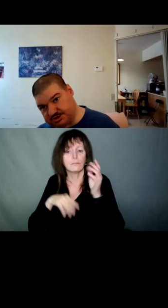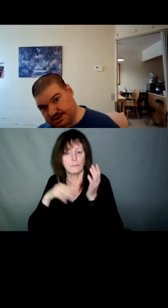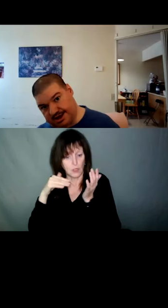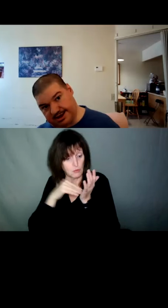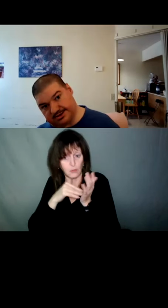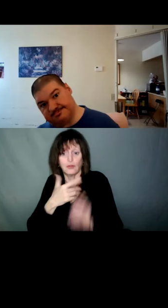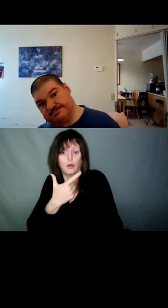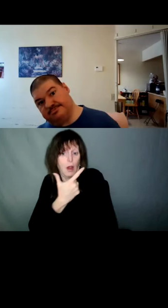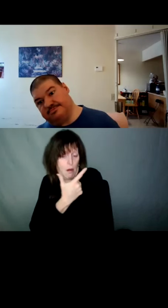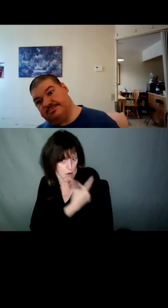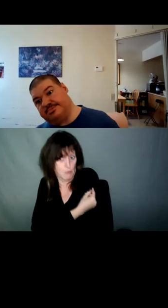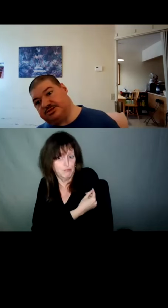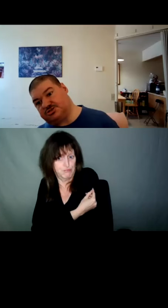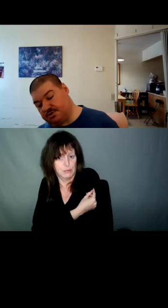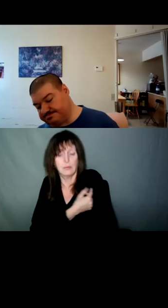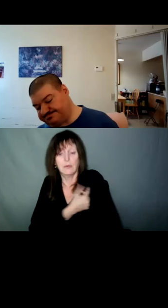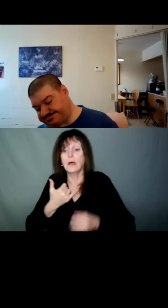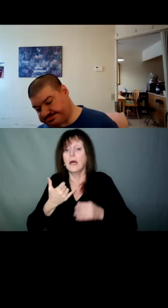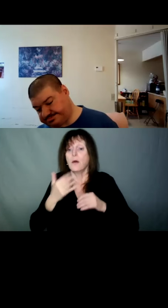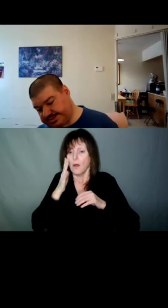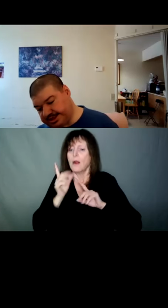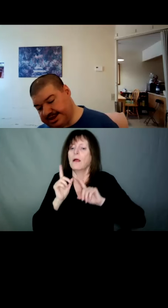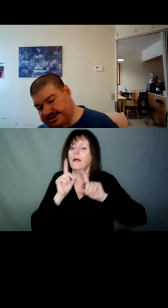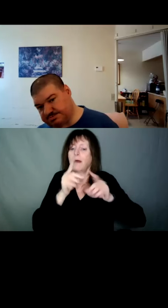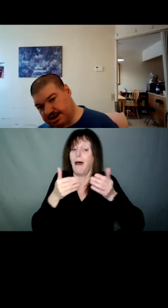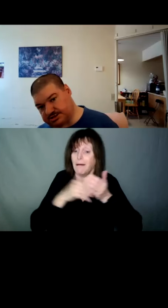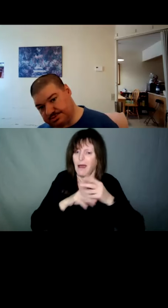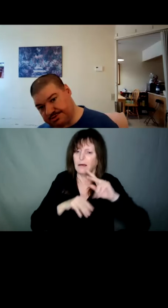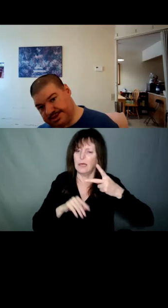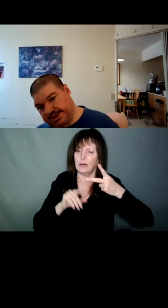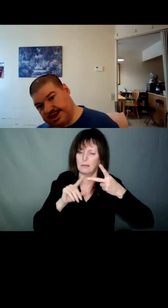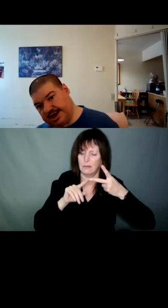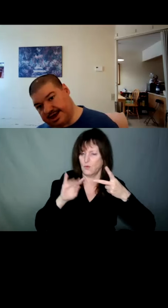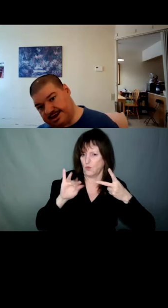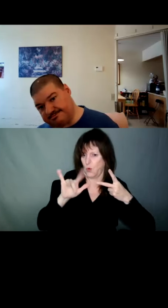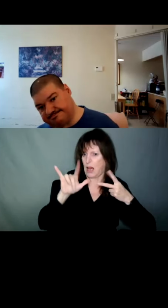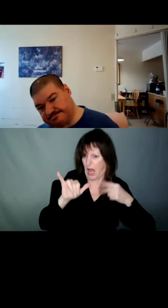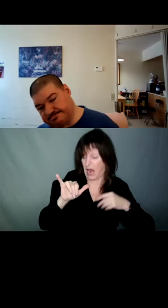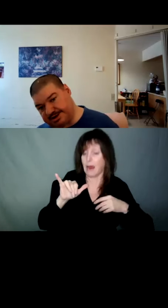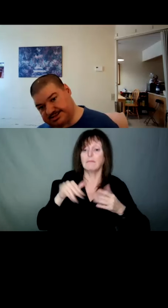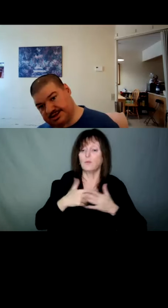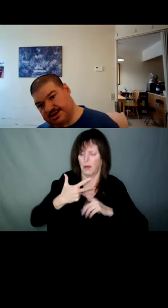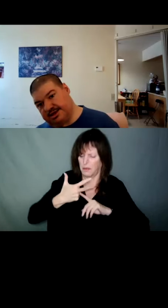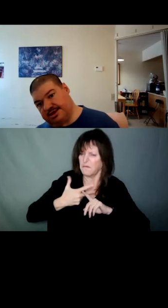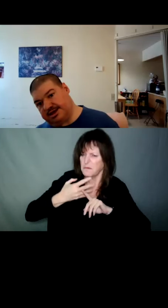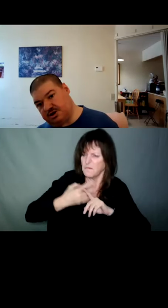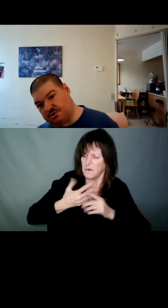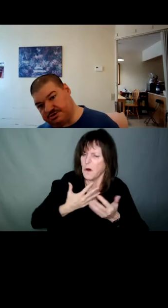and it was administered by a doctor. My next appointment